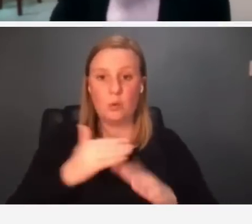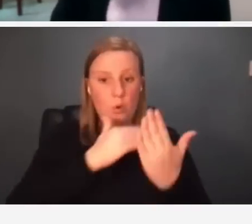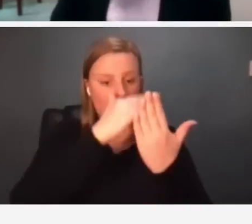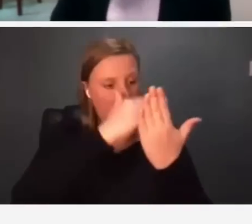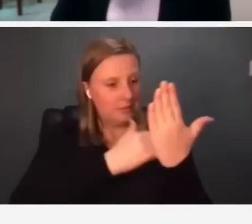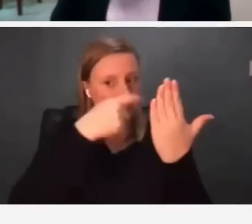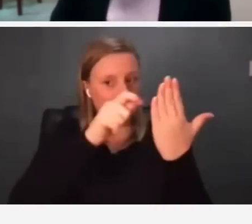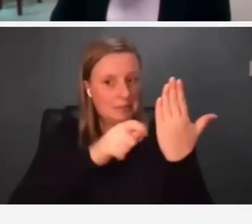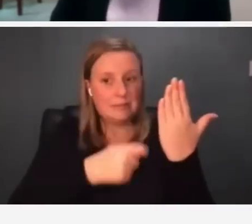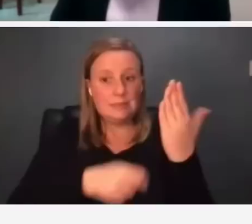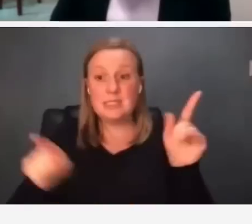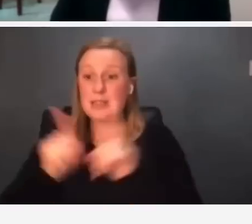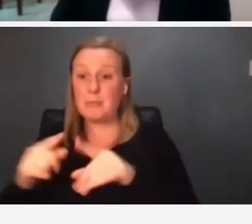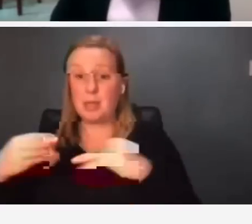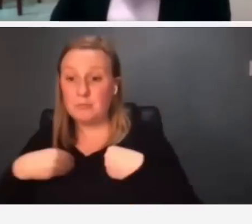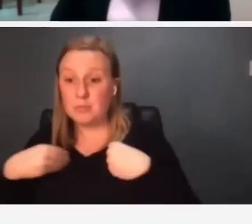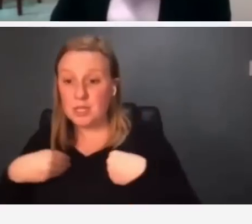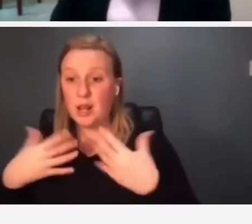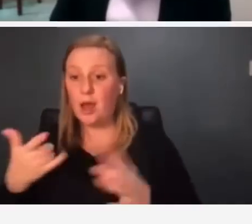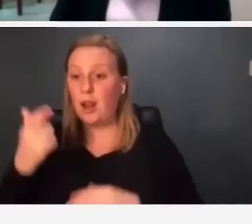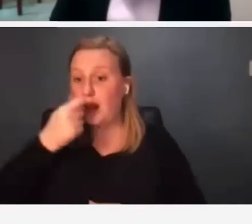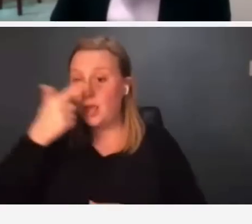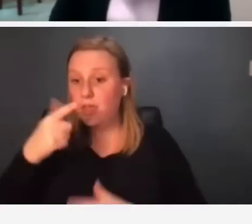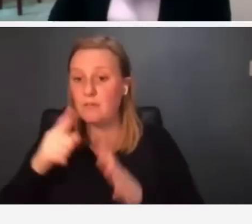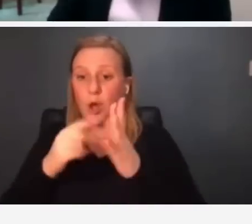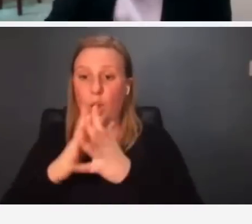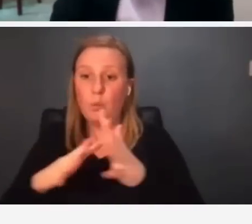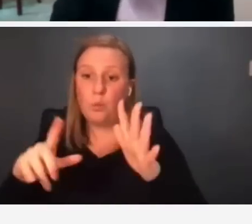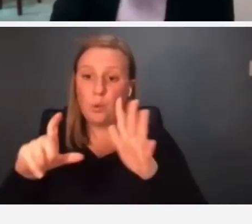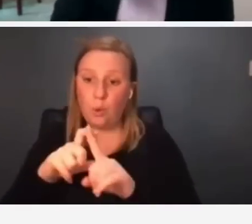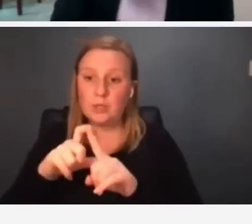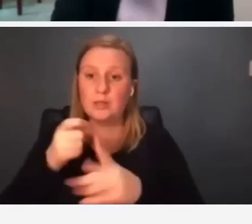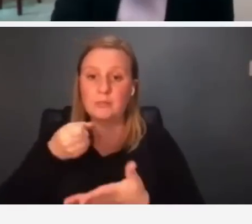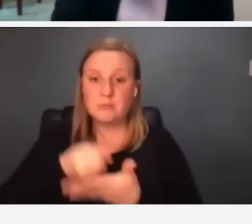So this is including leave, award minimums and provisions, superannuation, compulsory insurances and so forth.